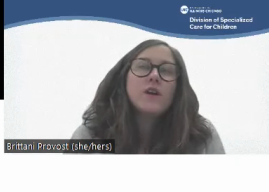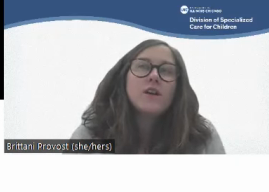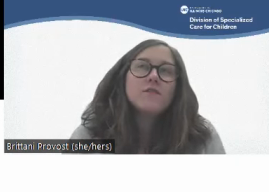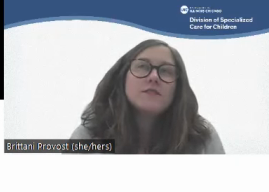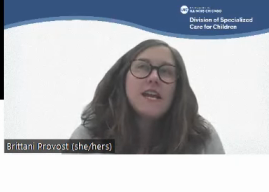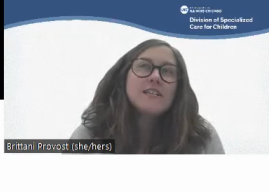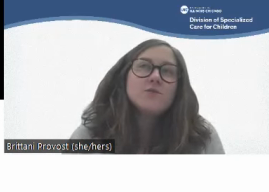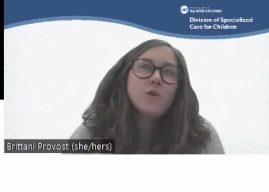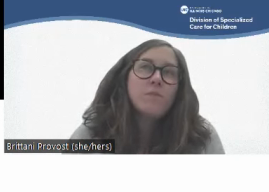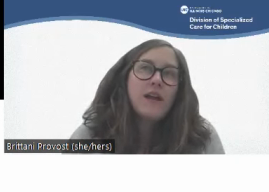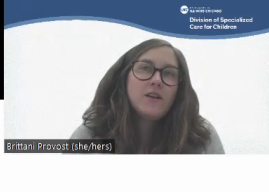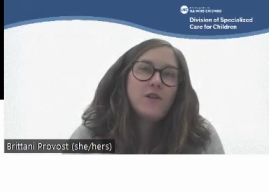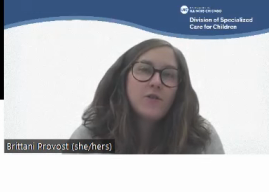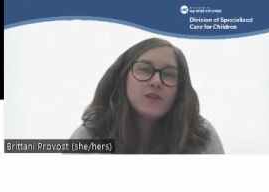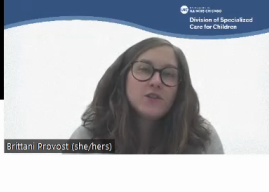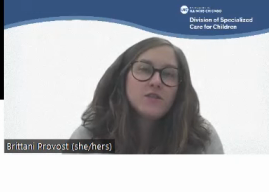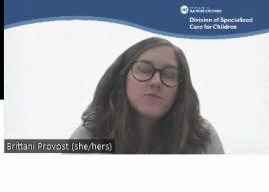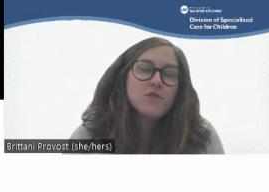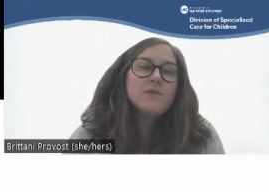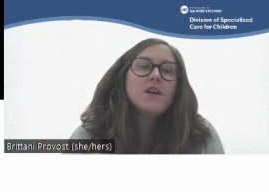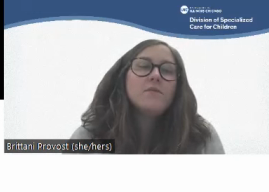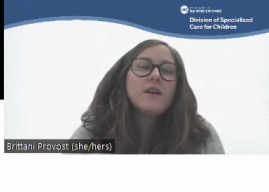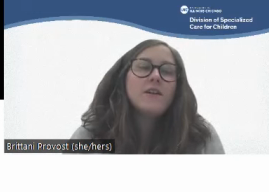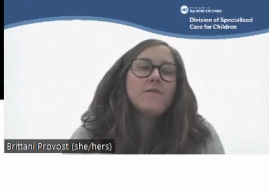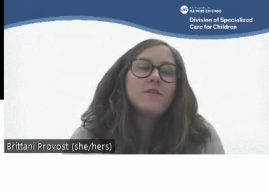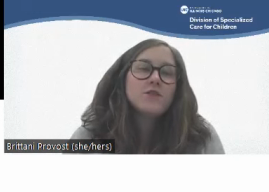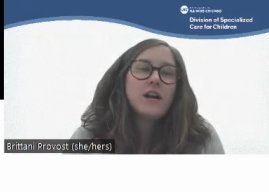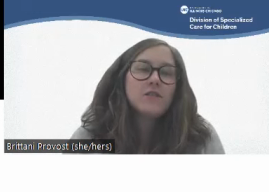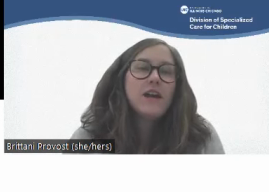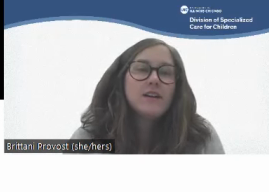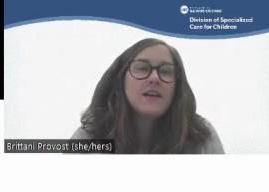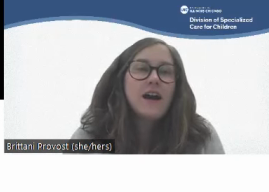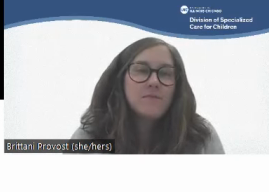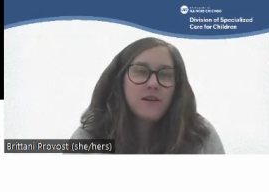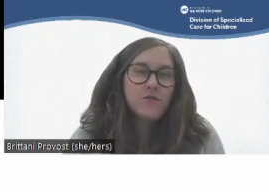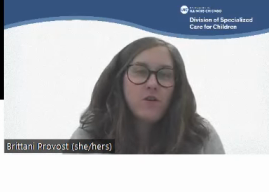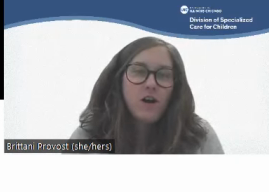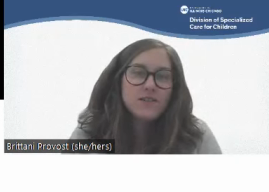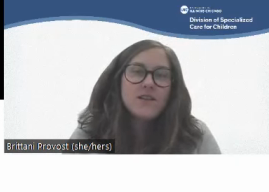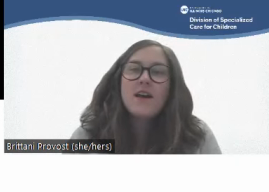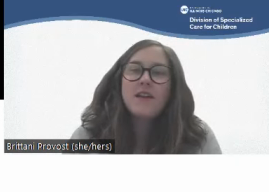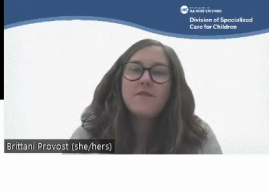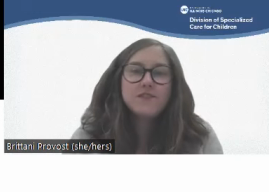is where the state will pay your health insurance premium if your child has high medical costs they